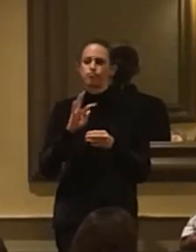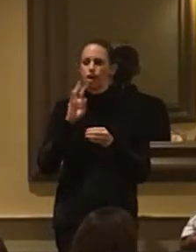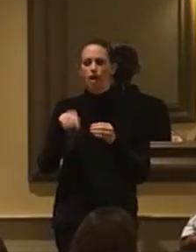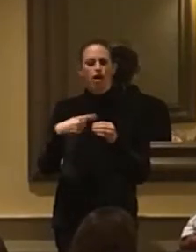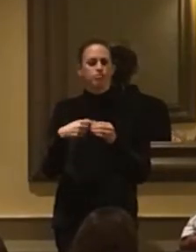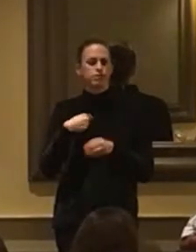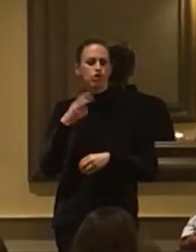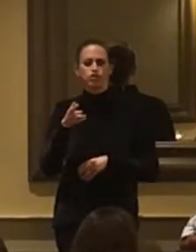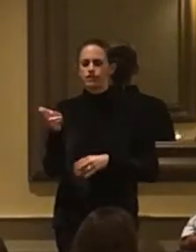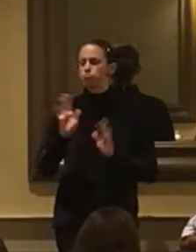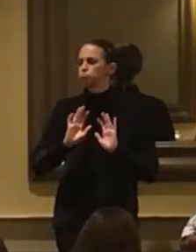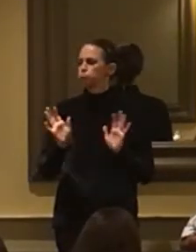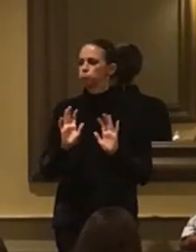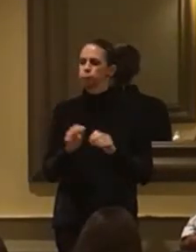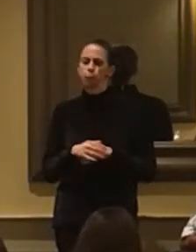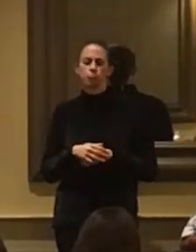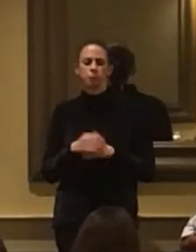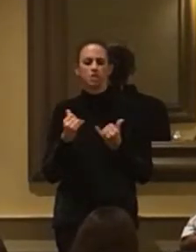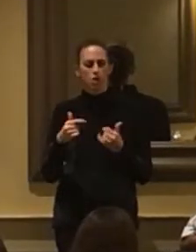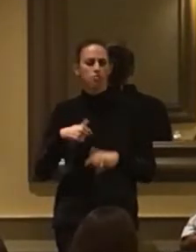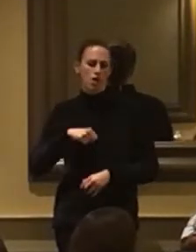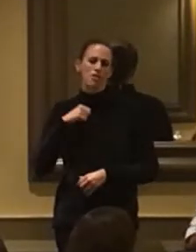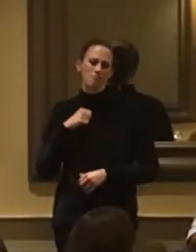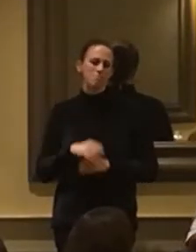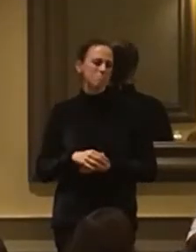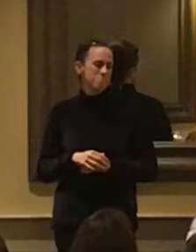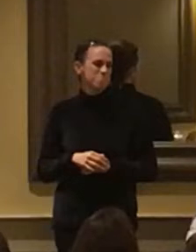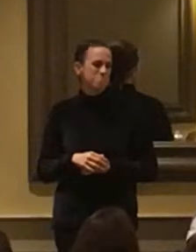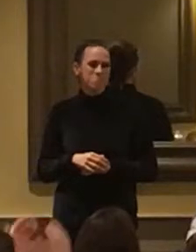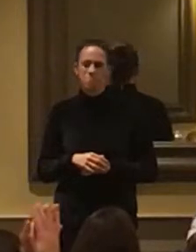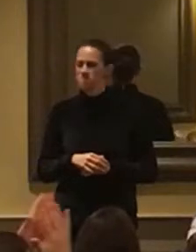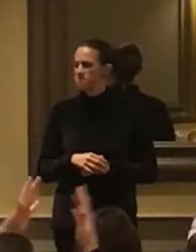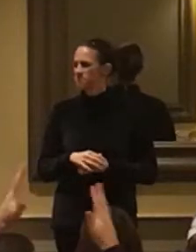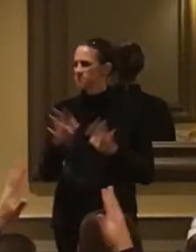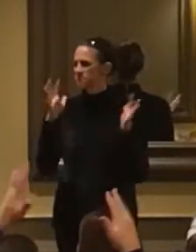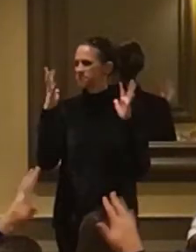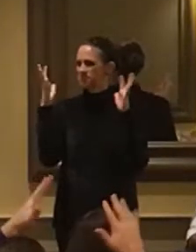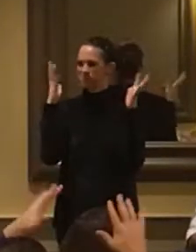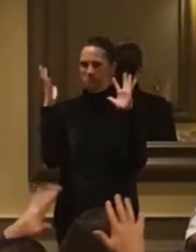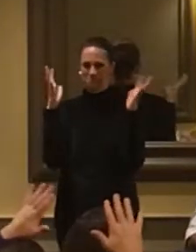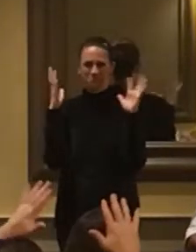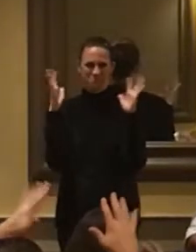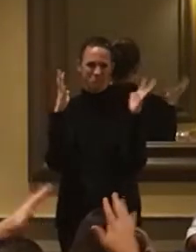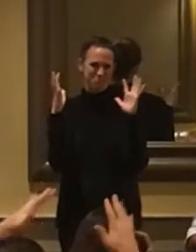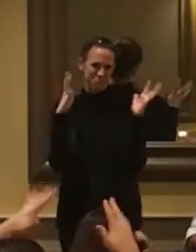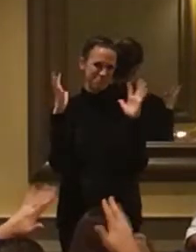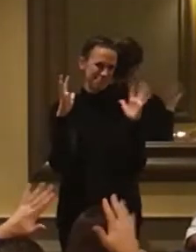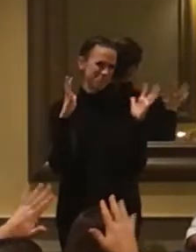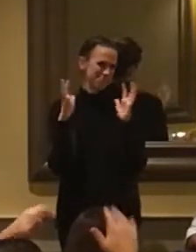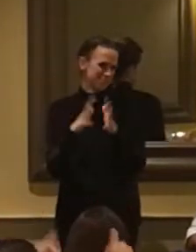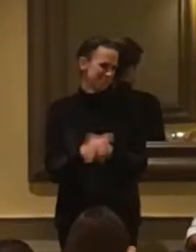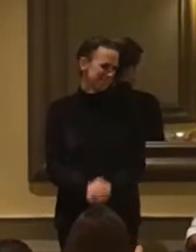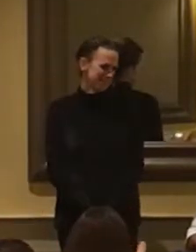but I'm very proud of where I am today. So...